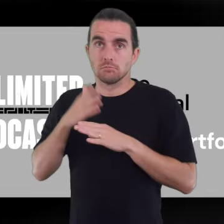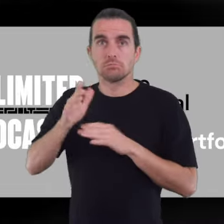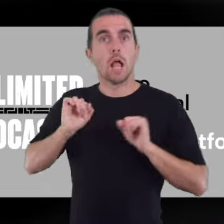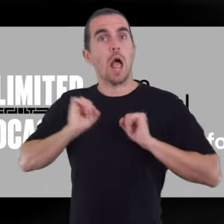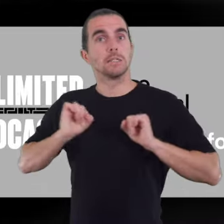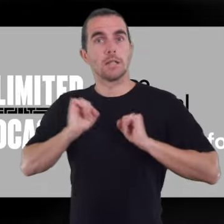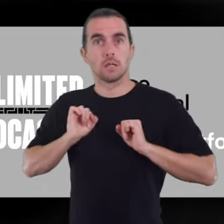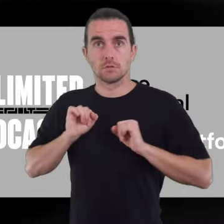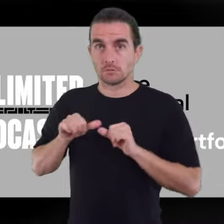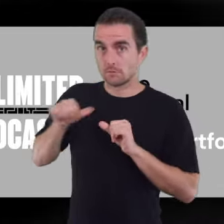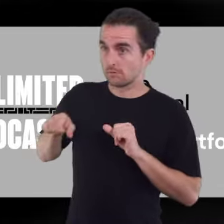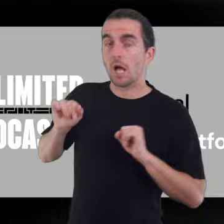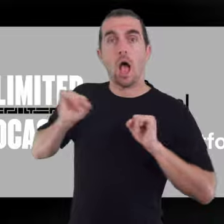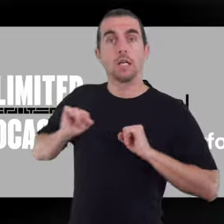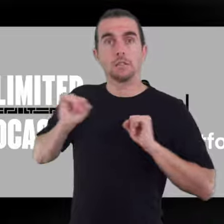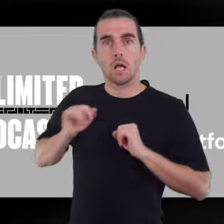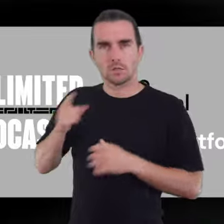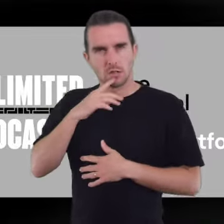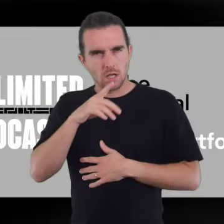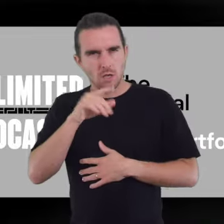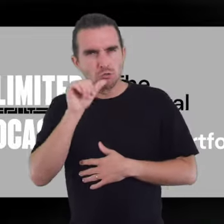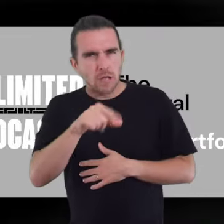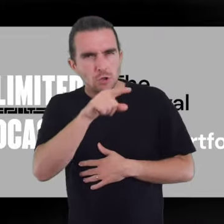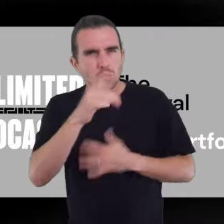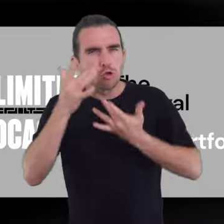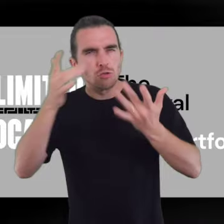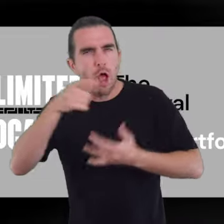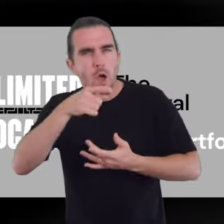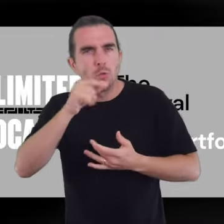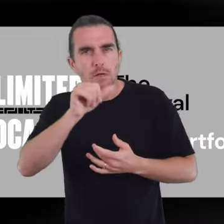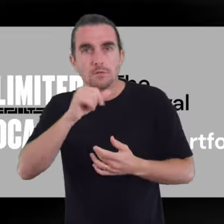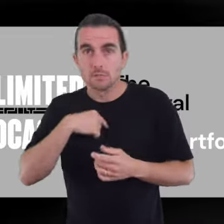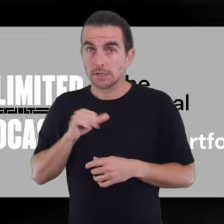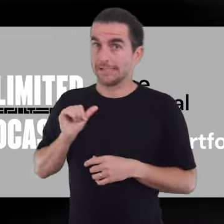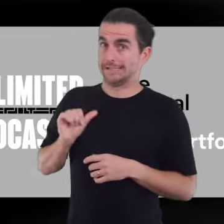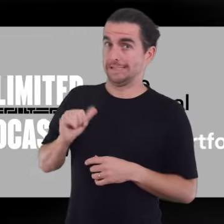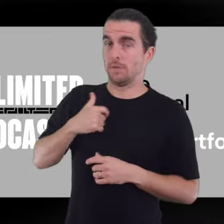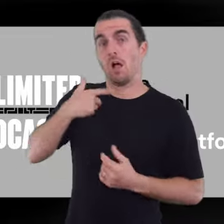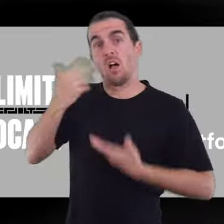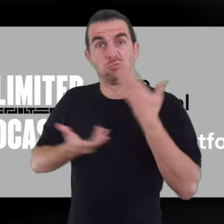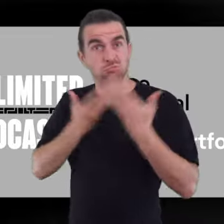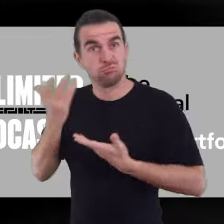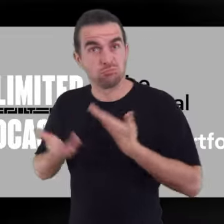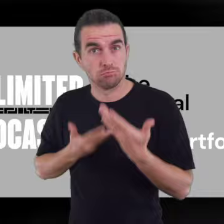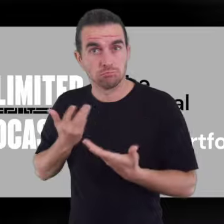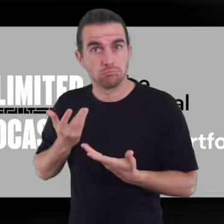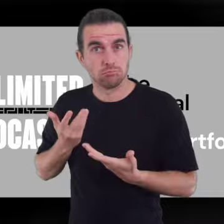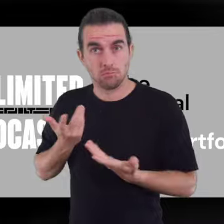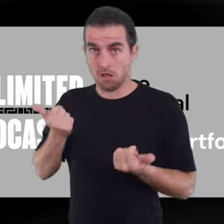and the person I exercise with was like, "Oh, what was this show that you're doing then?" And I'll say it, and then I told them about it, and she's never been to anything like that before.